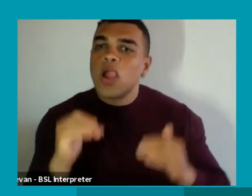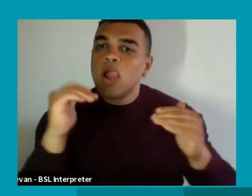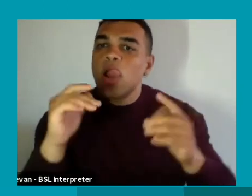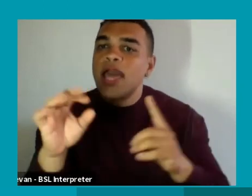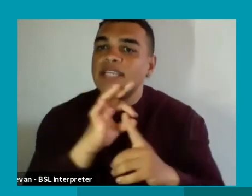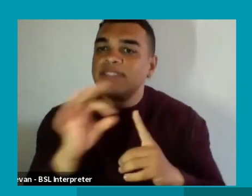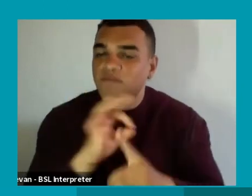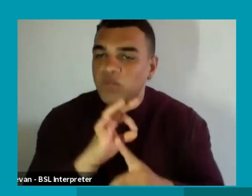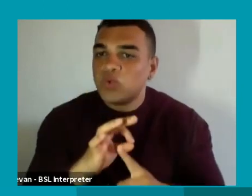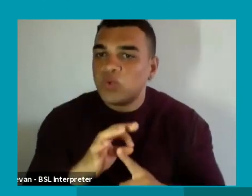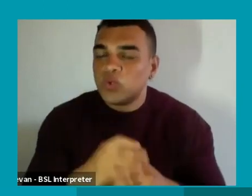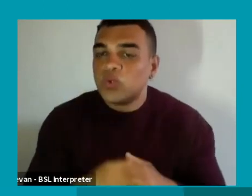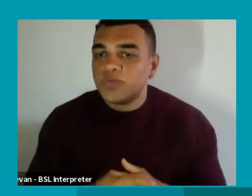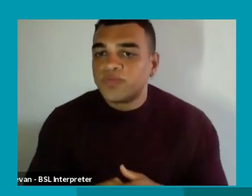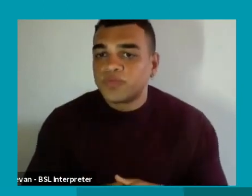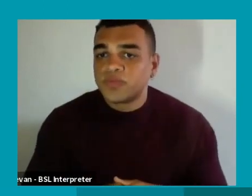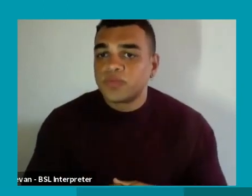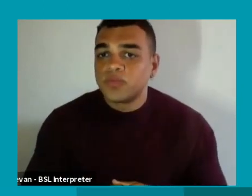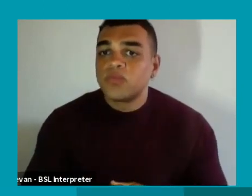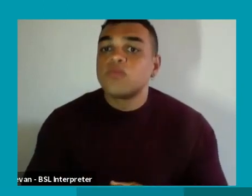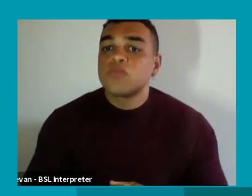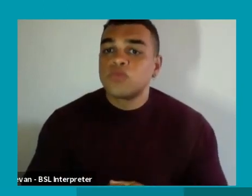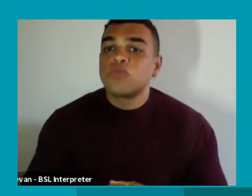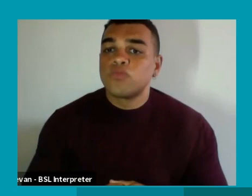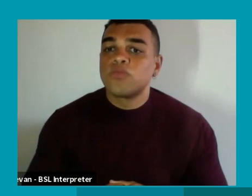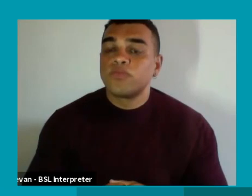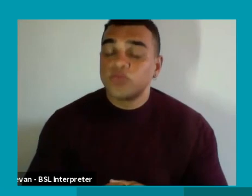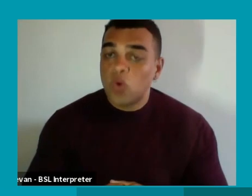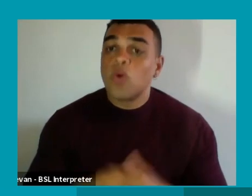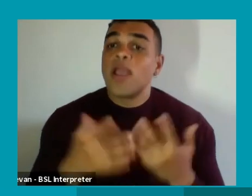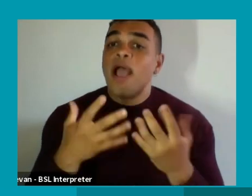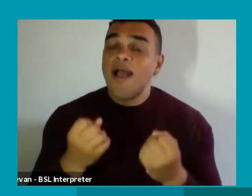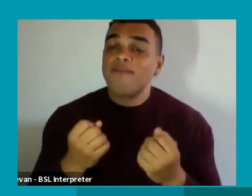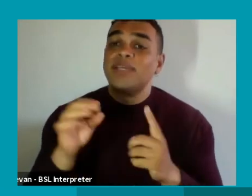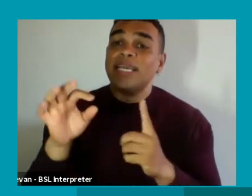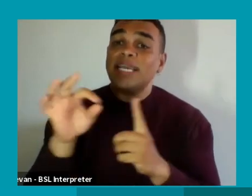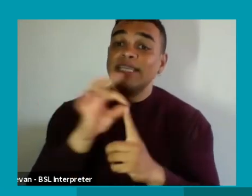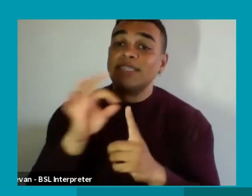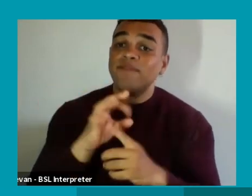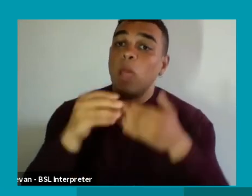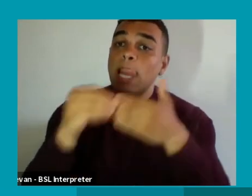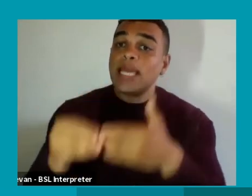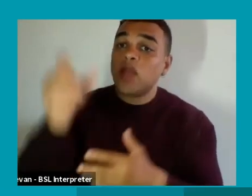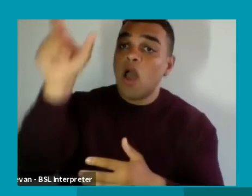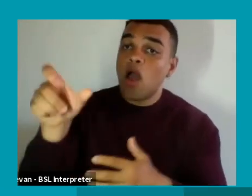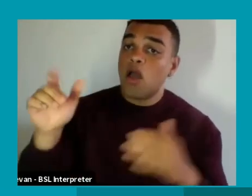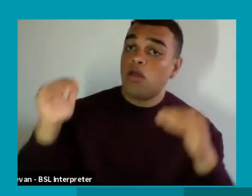which is the top level. Those are the people who are really moving and shaking. They actually have to re-accredit to